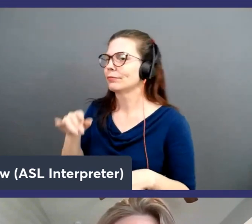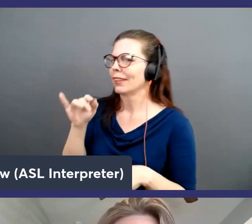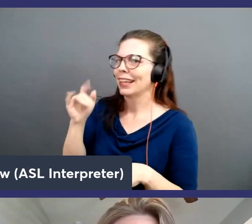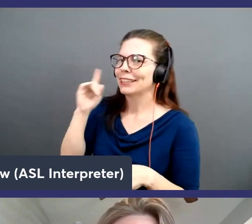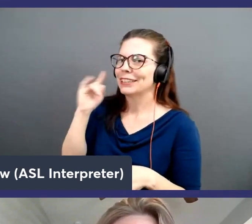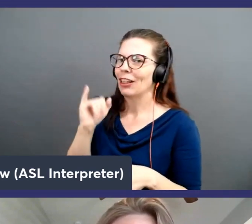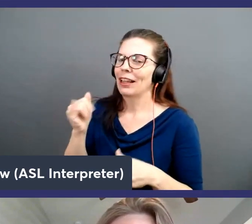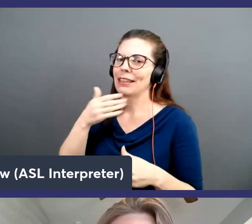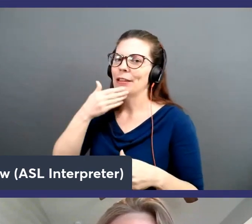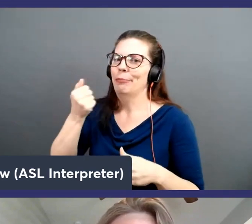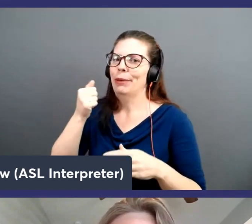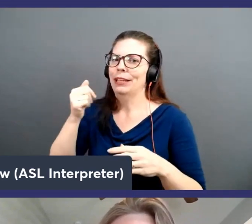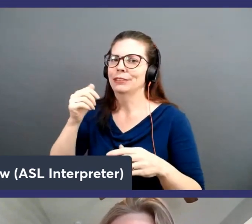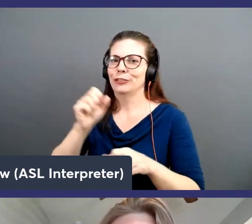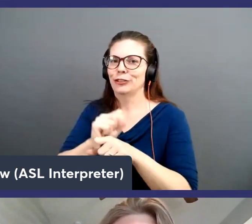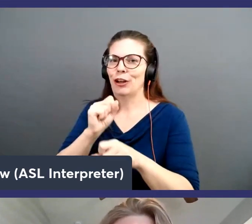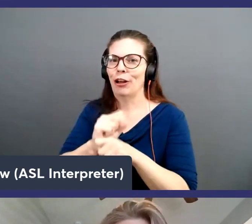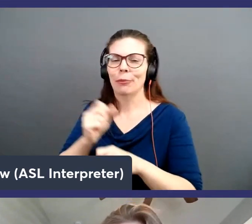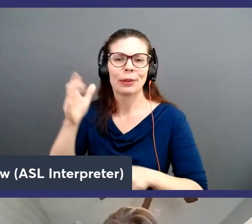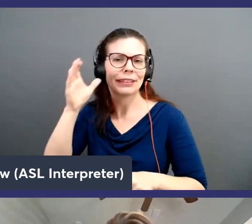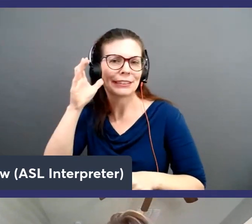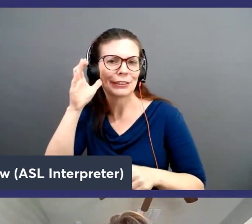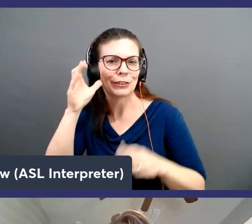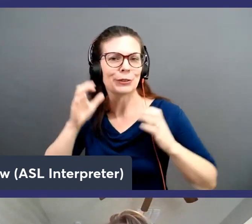listen to customers and they convince people to build what customers want.